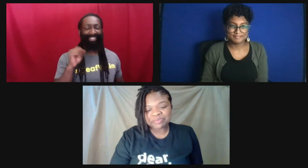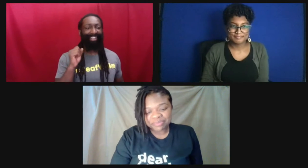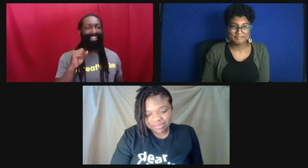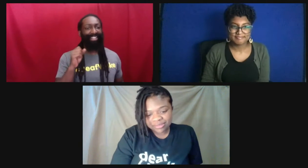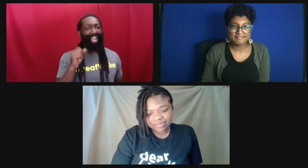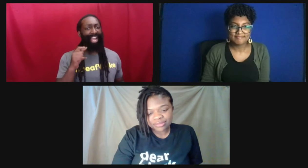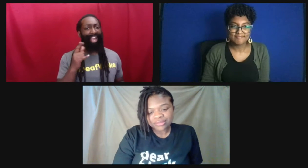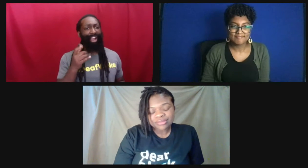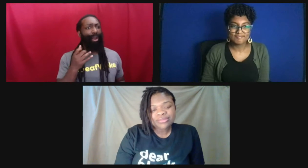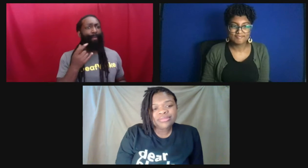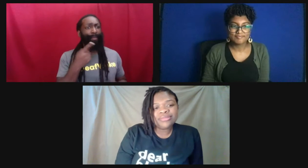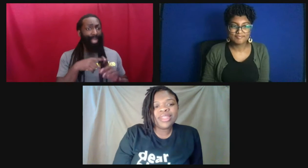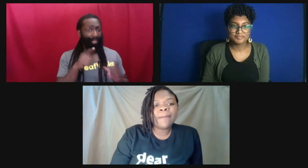Yes, yes, yes, yes.